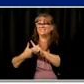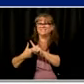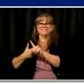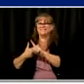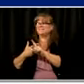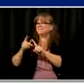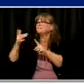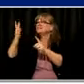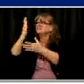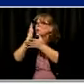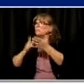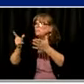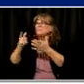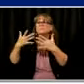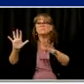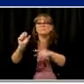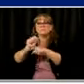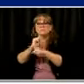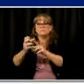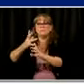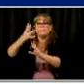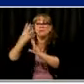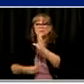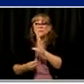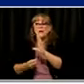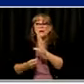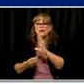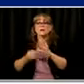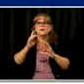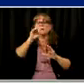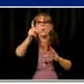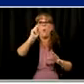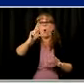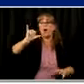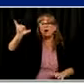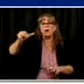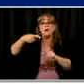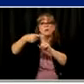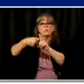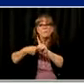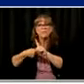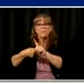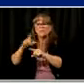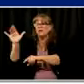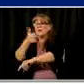but often it's fatal after several weeks in the hospital uh and this is uh important to note so